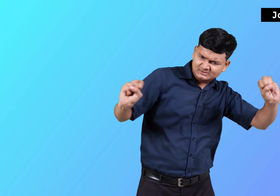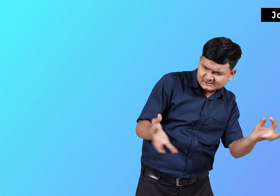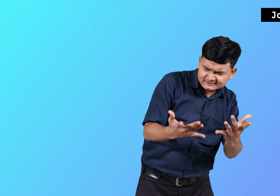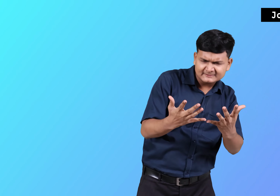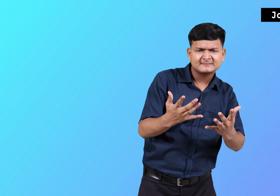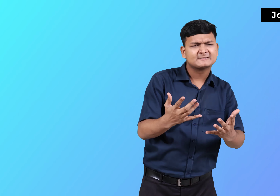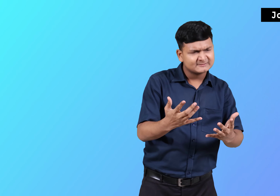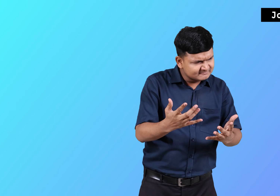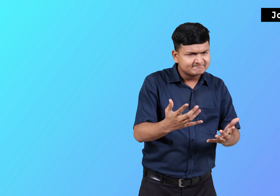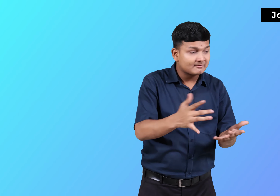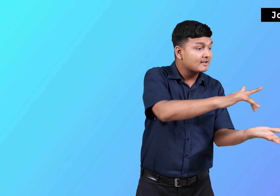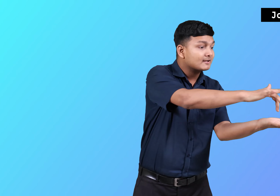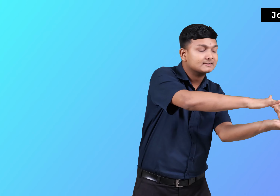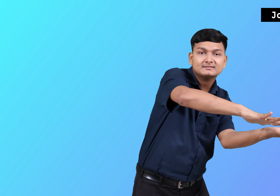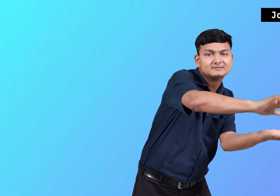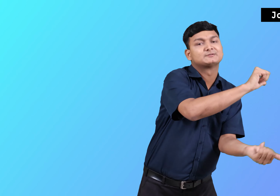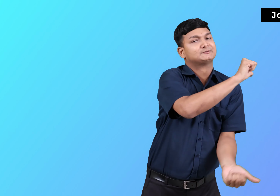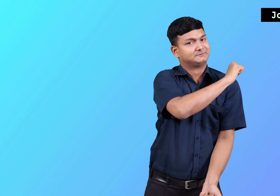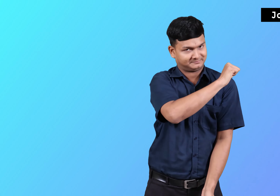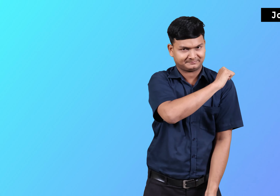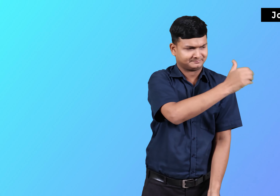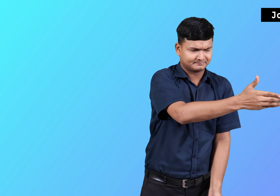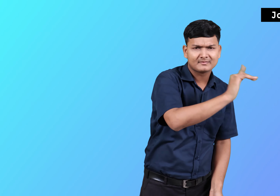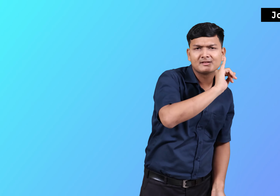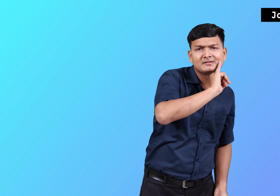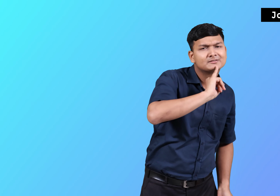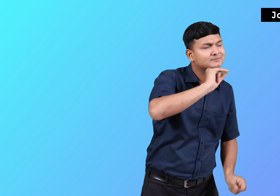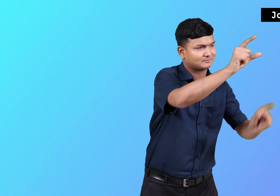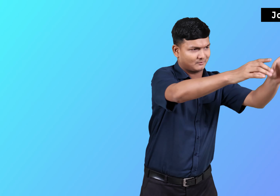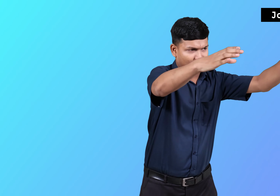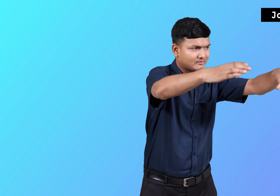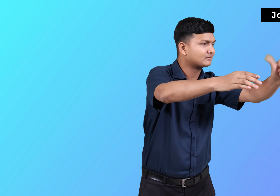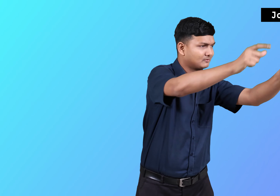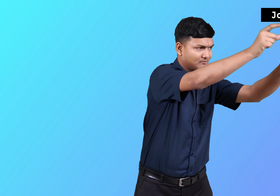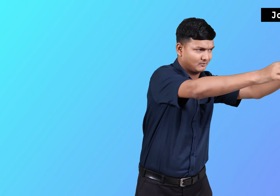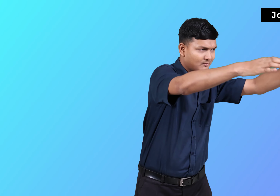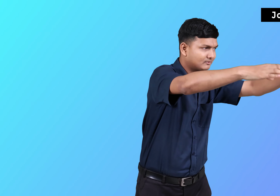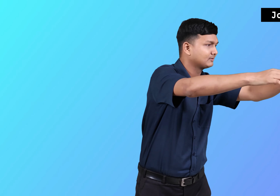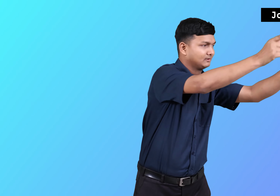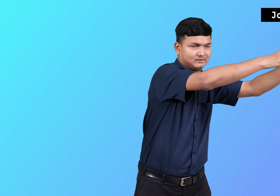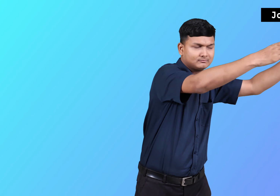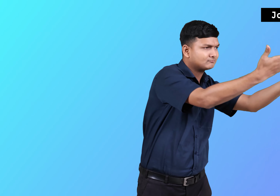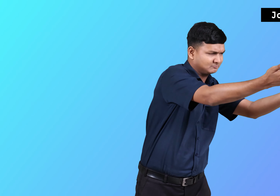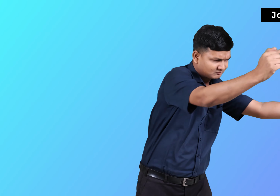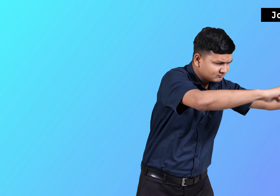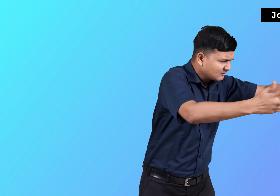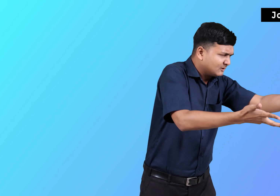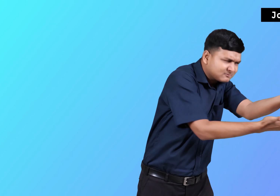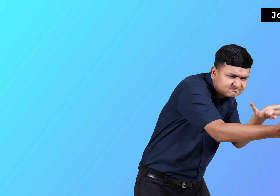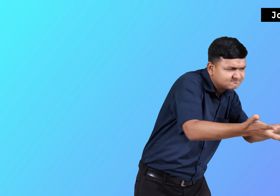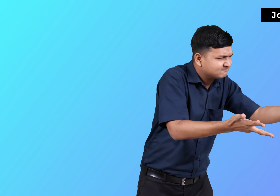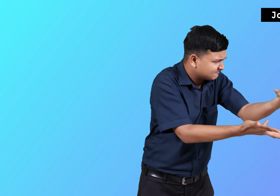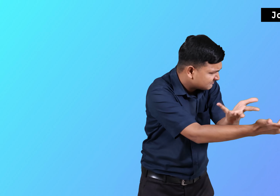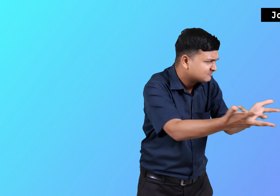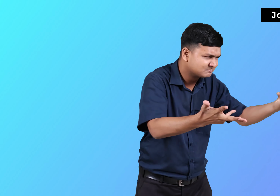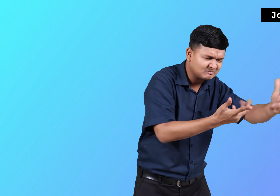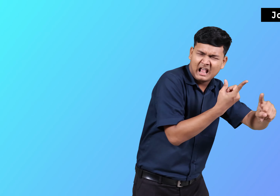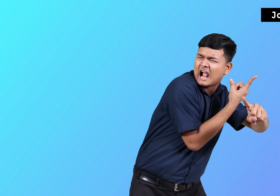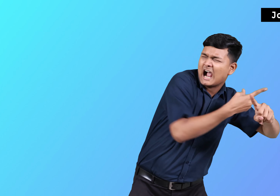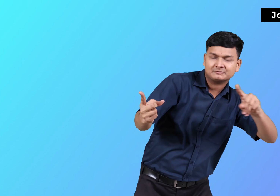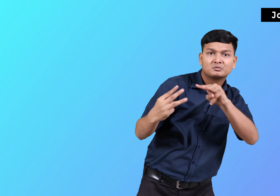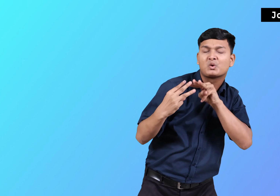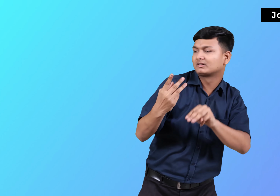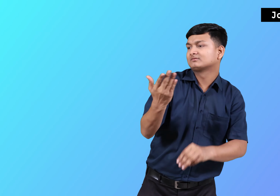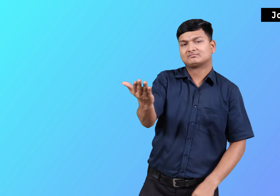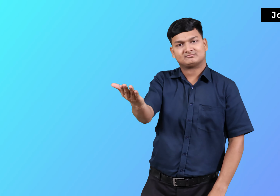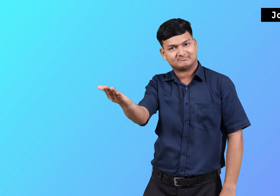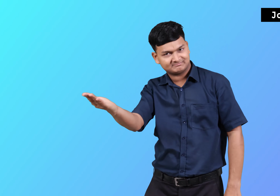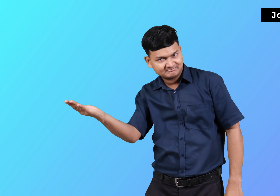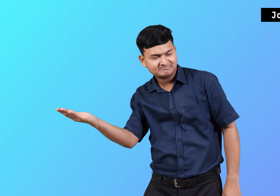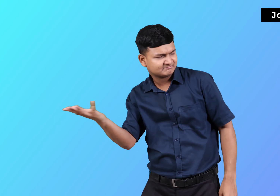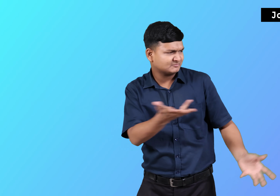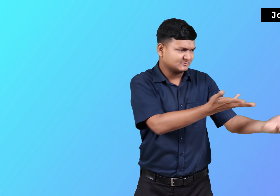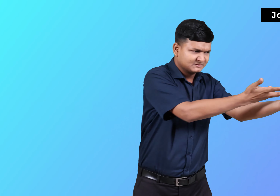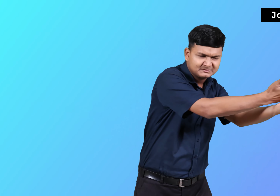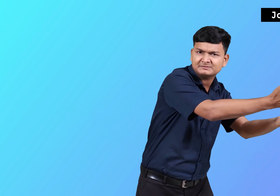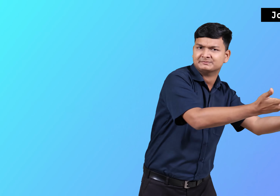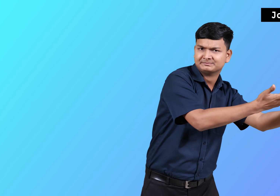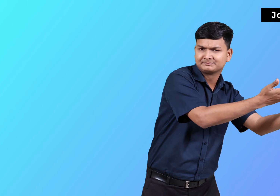When the Israelites heard this, they all gathered at Shiloh to go to war against these three tribes.